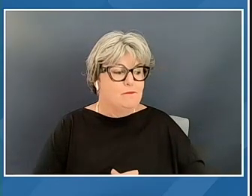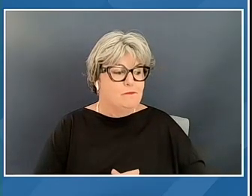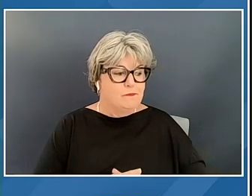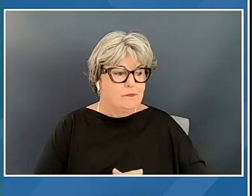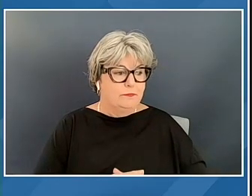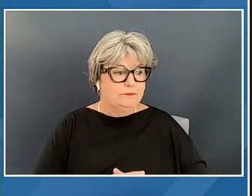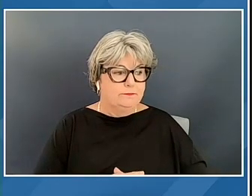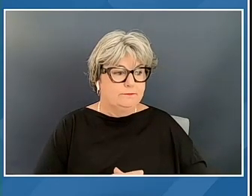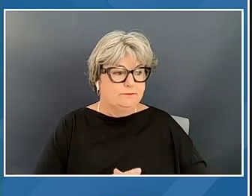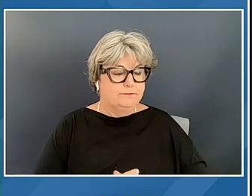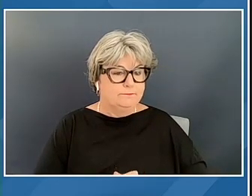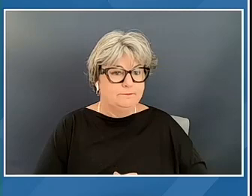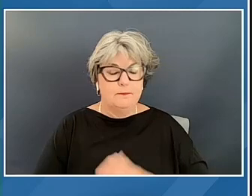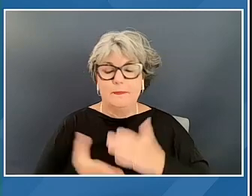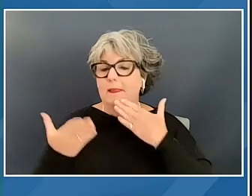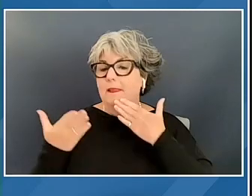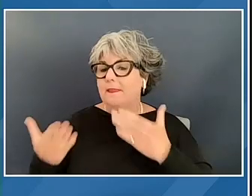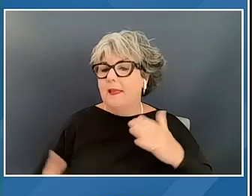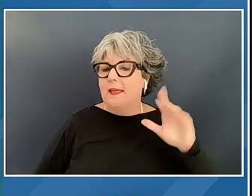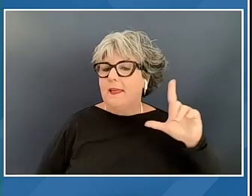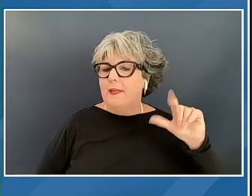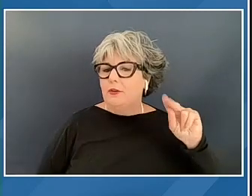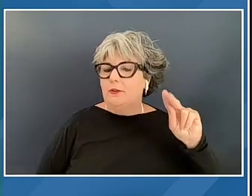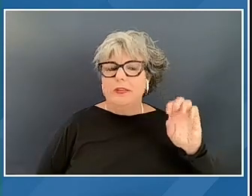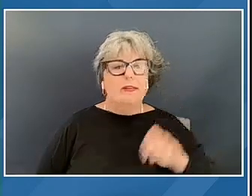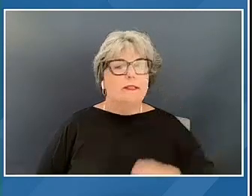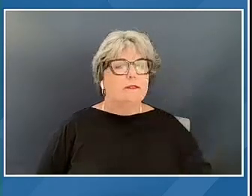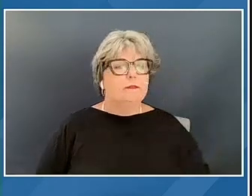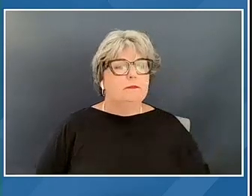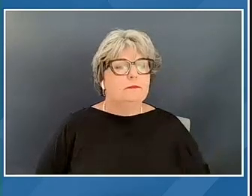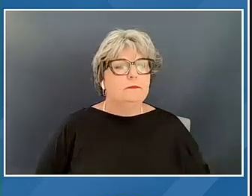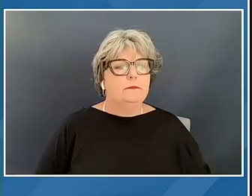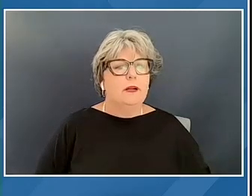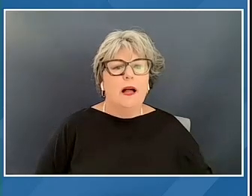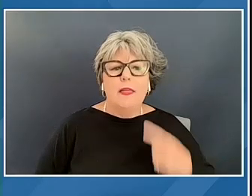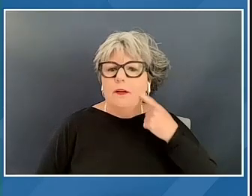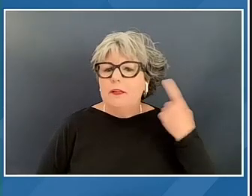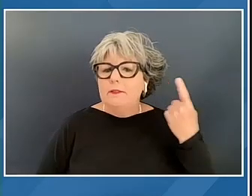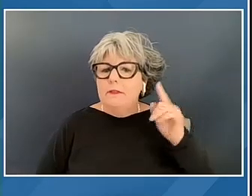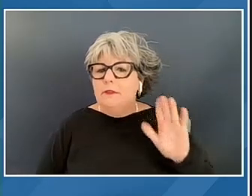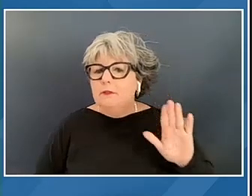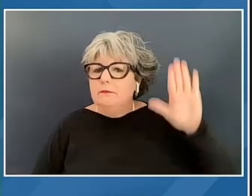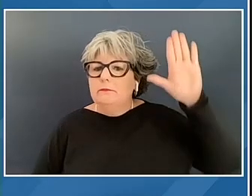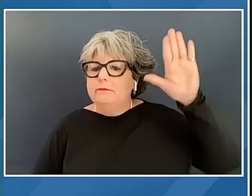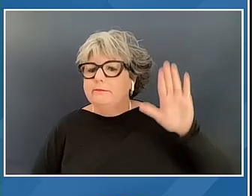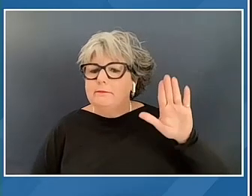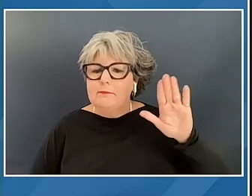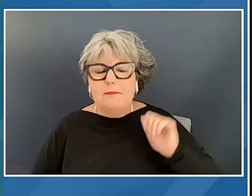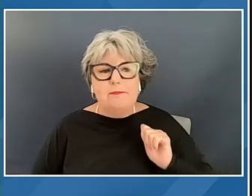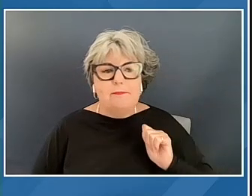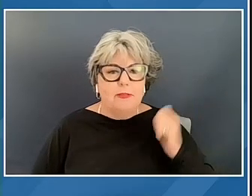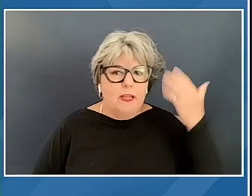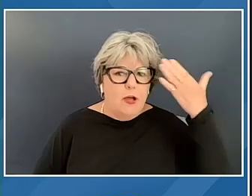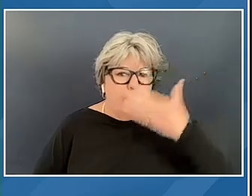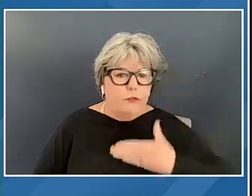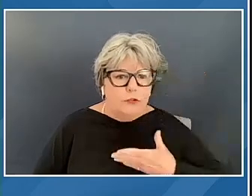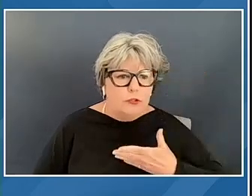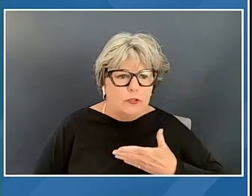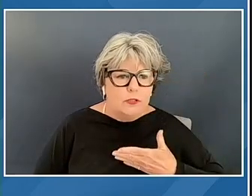Thank you. Lane. Tamy, we did see your hand briefly go up? Did I overlook you? You did not overlook me.